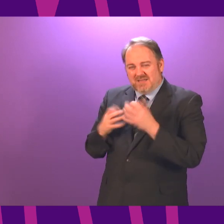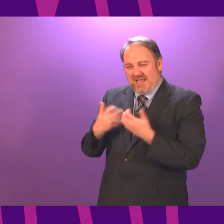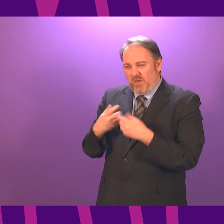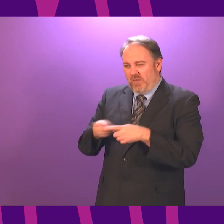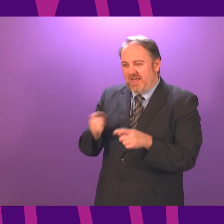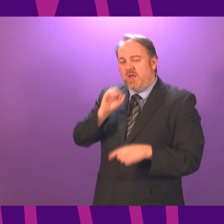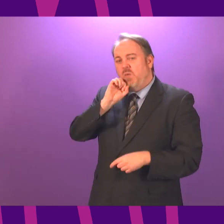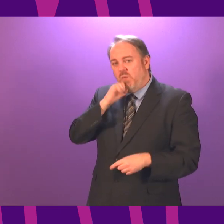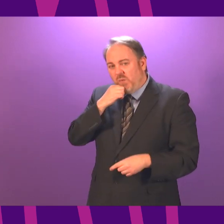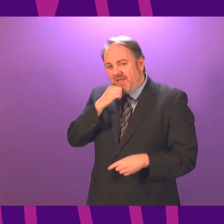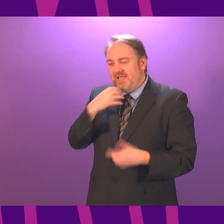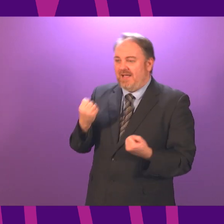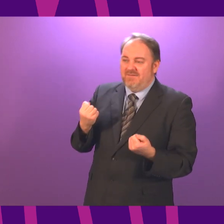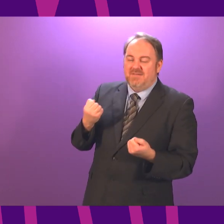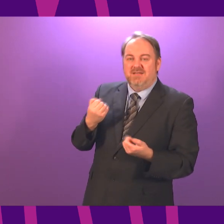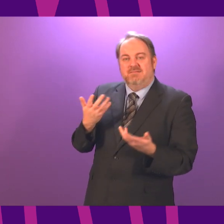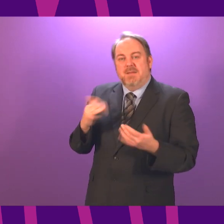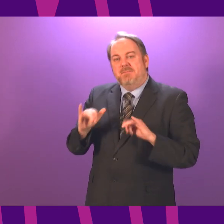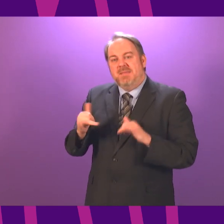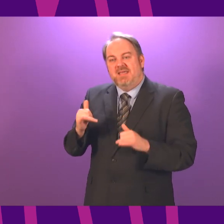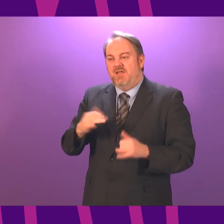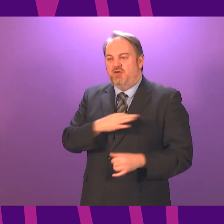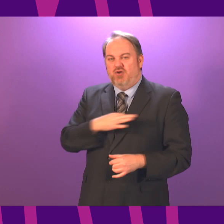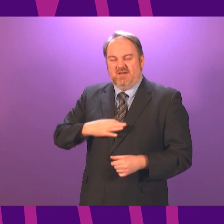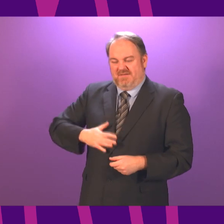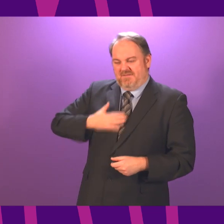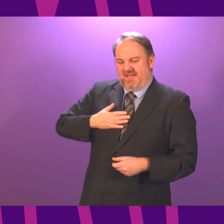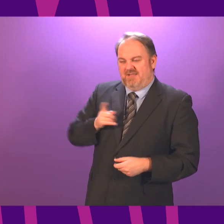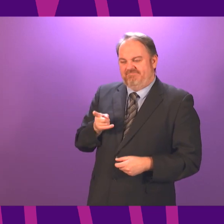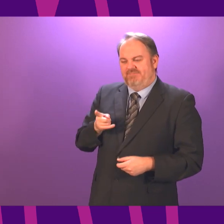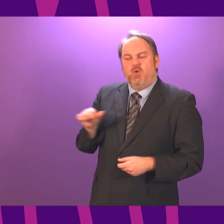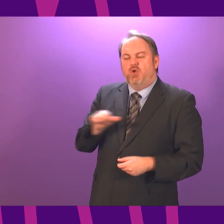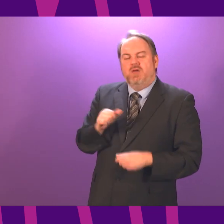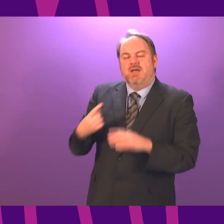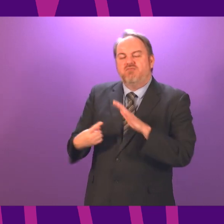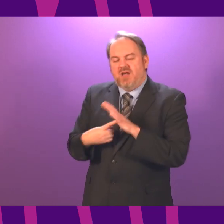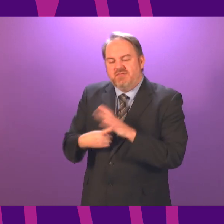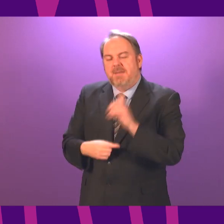will be room for clinicians to make commonsense decisions on vaccinations in such circumstances?